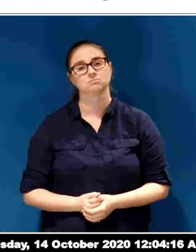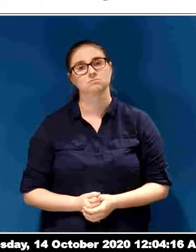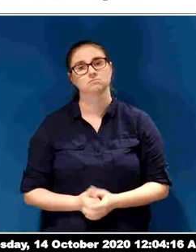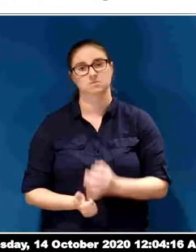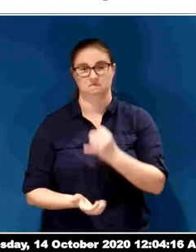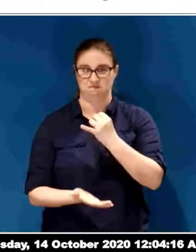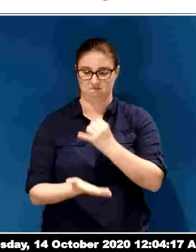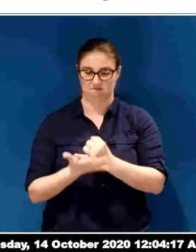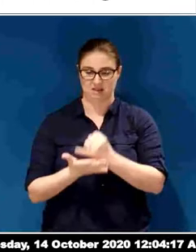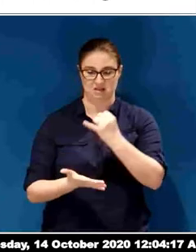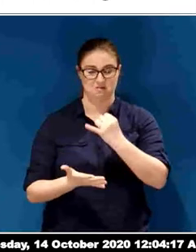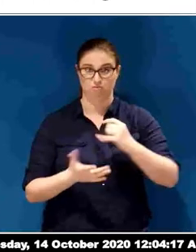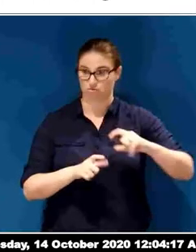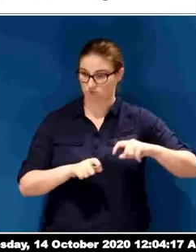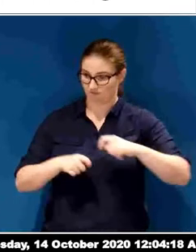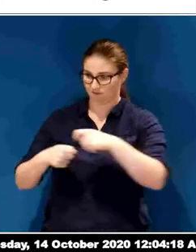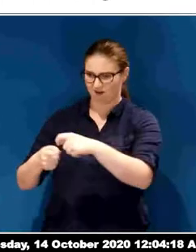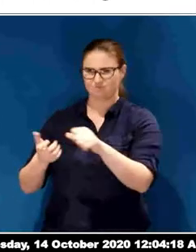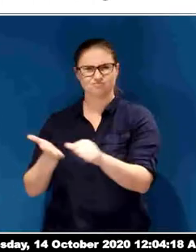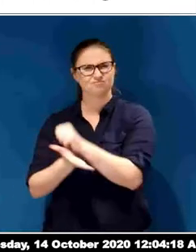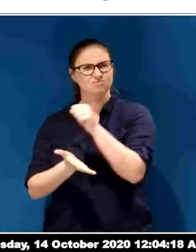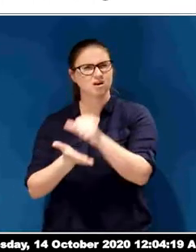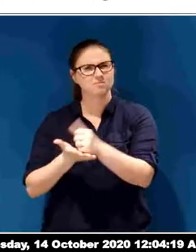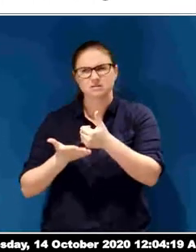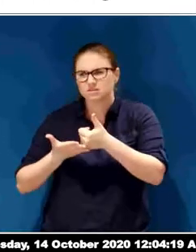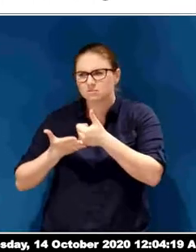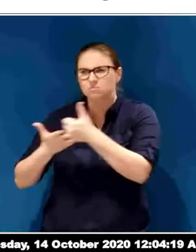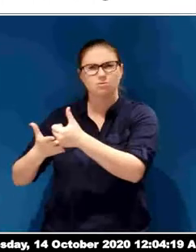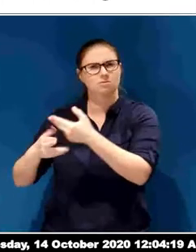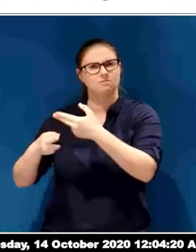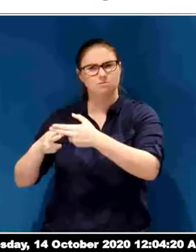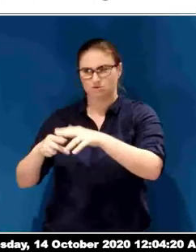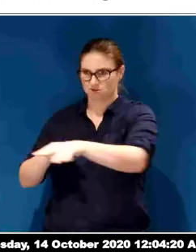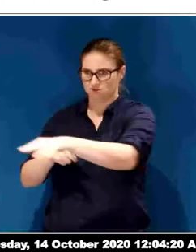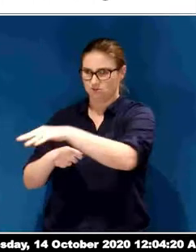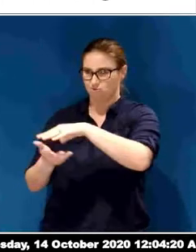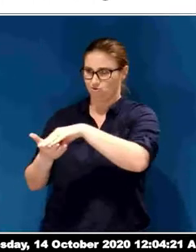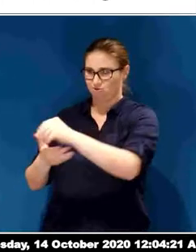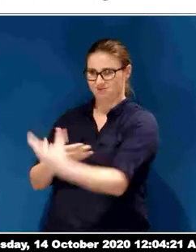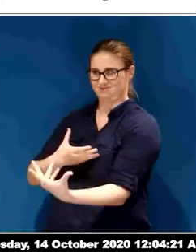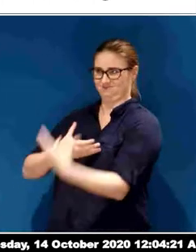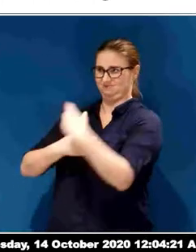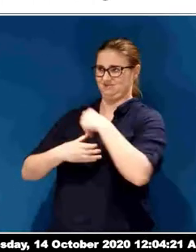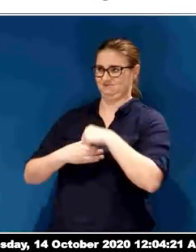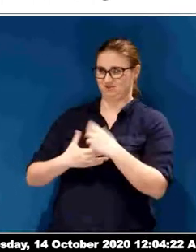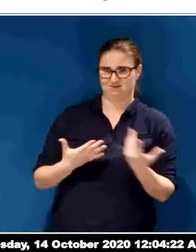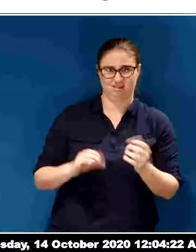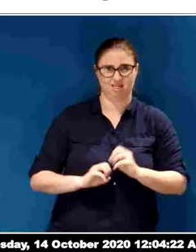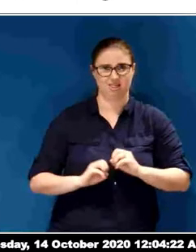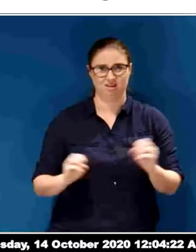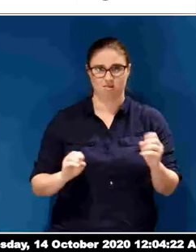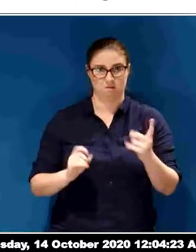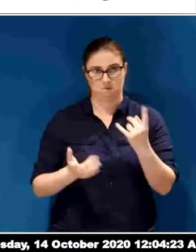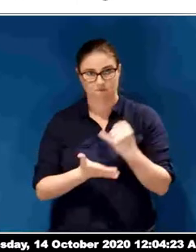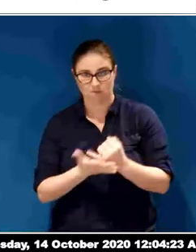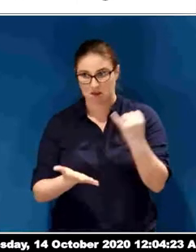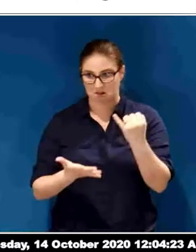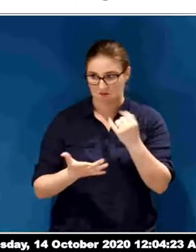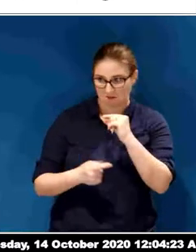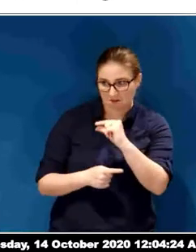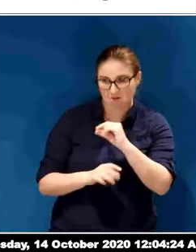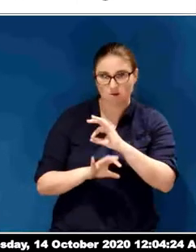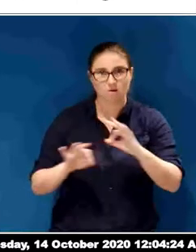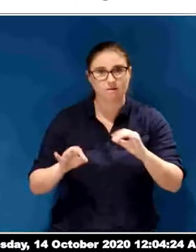students, in an inclusive setting or failing to eliminate